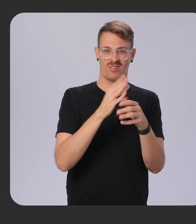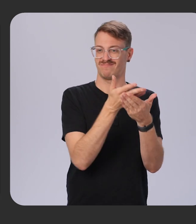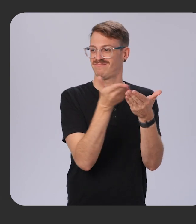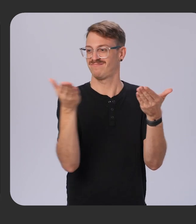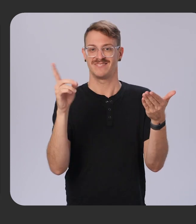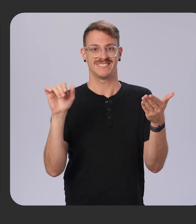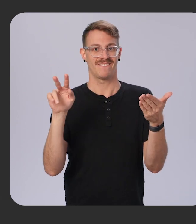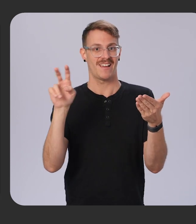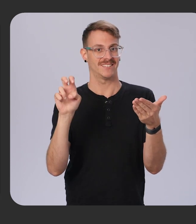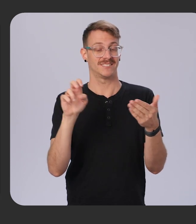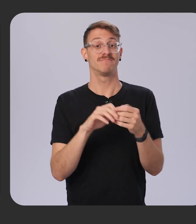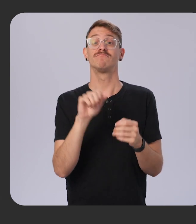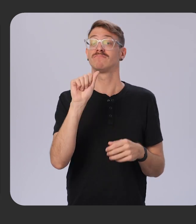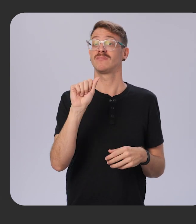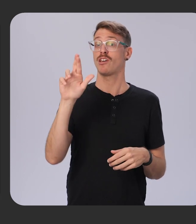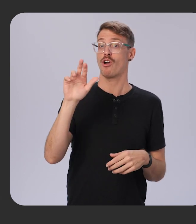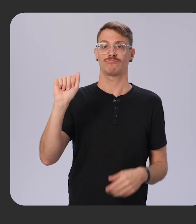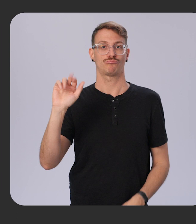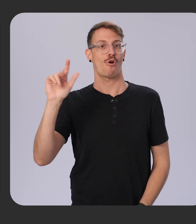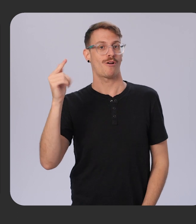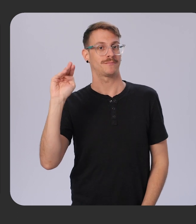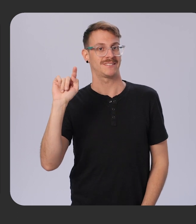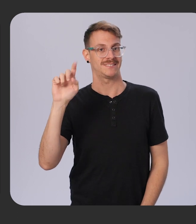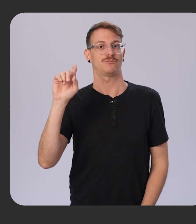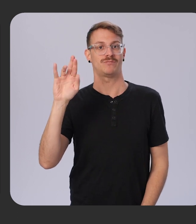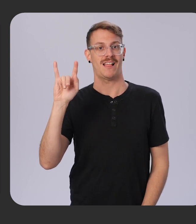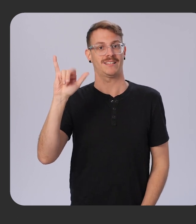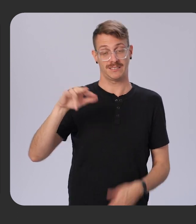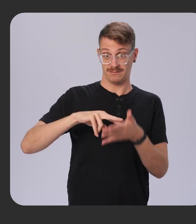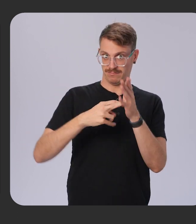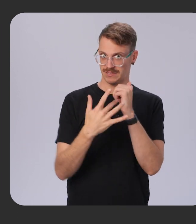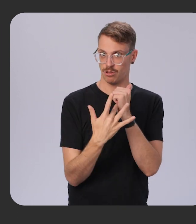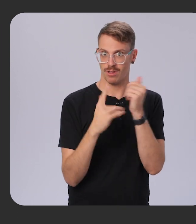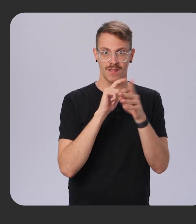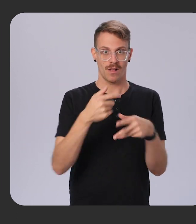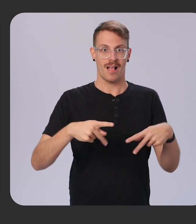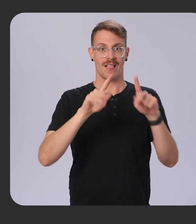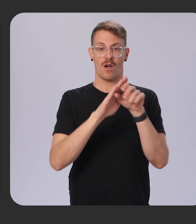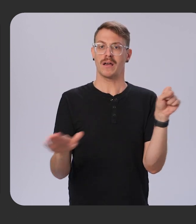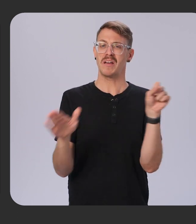Augmented Reality, or AR, is a technology that enables completely virtual objects